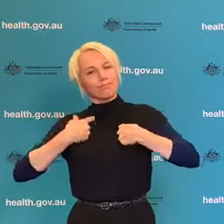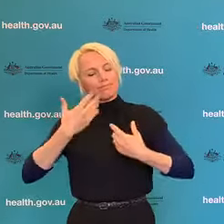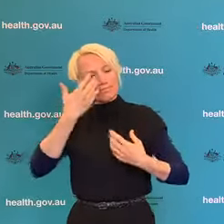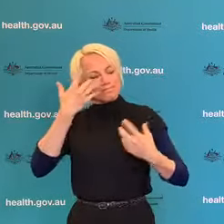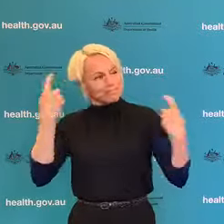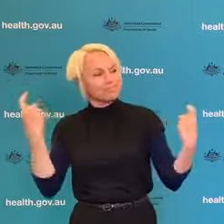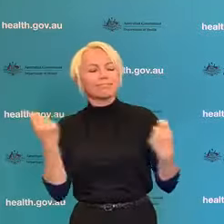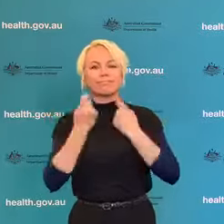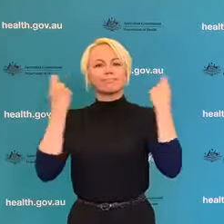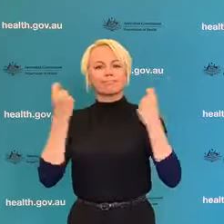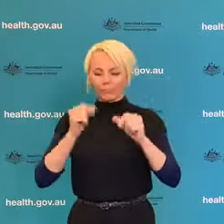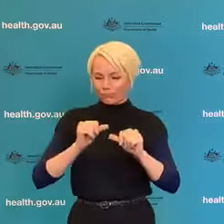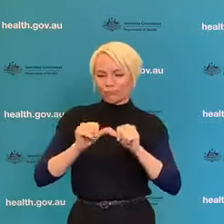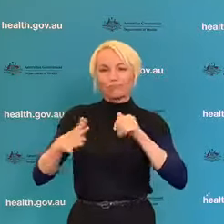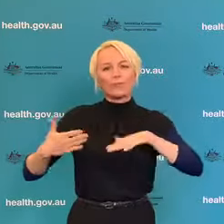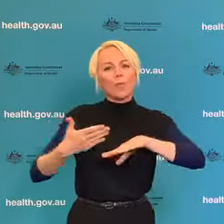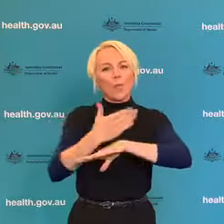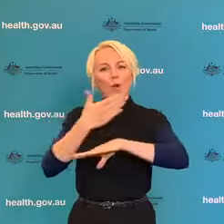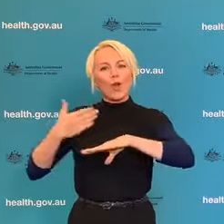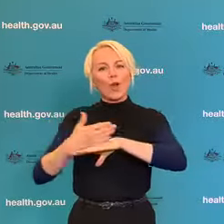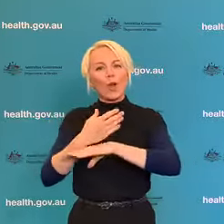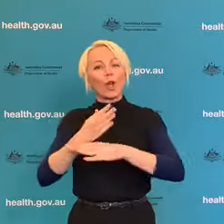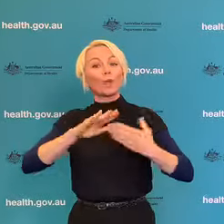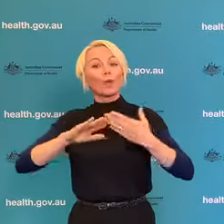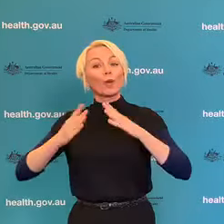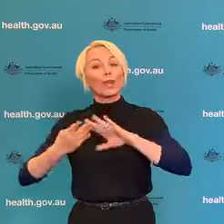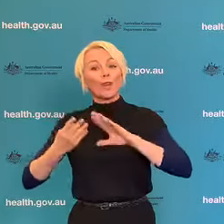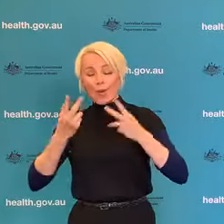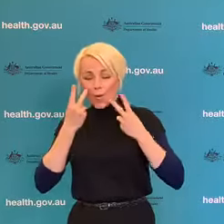the great work that our community nurses do across the country.